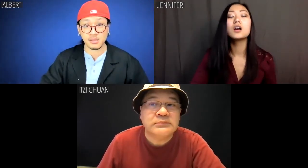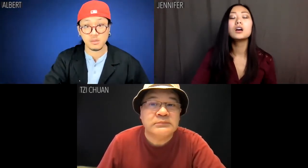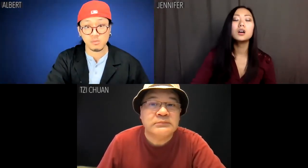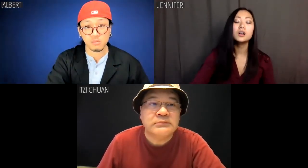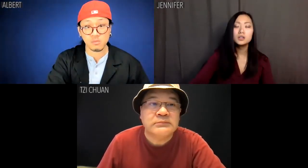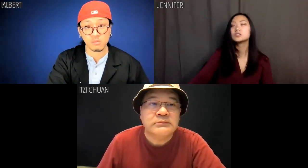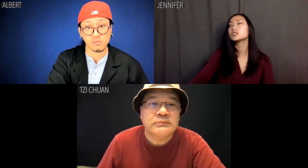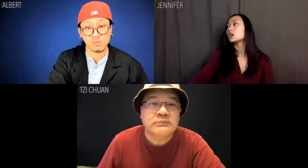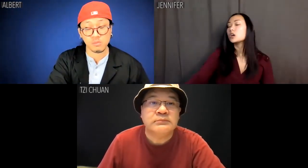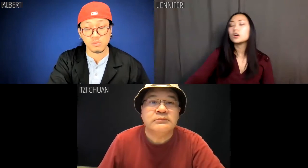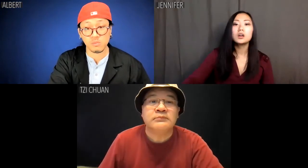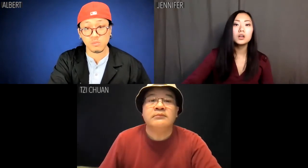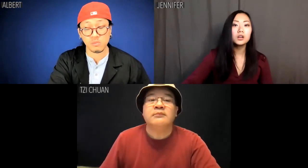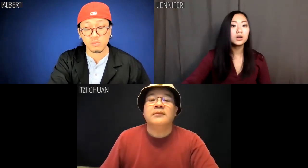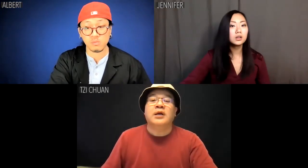Jennifer: Daaaaaaawwwwww.